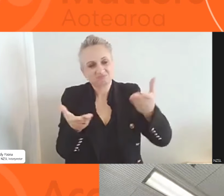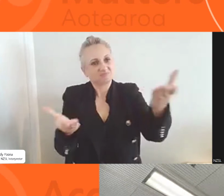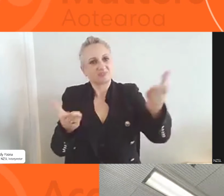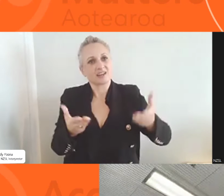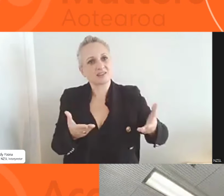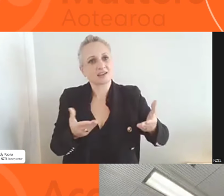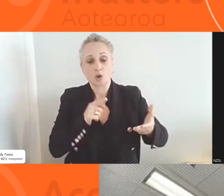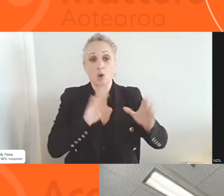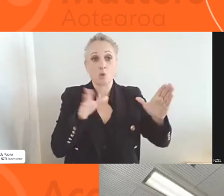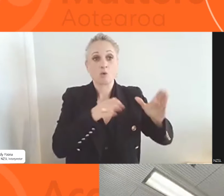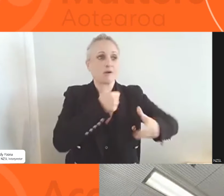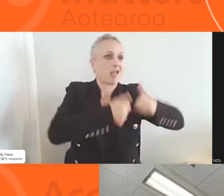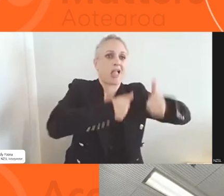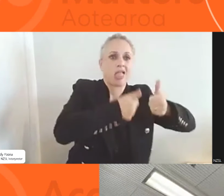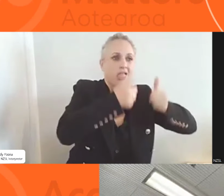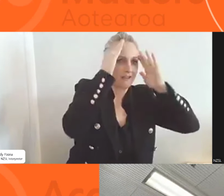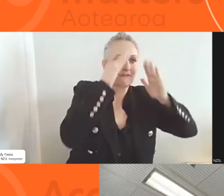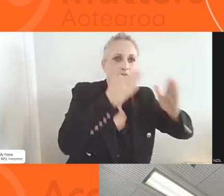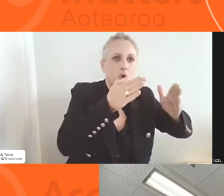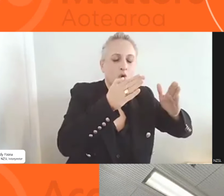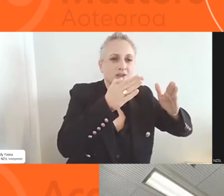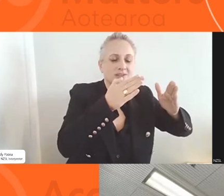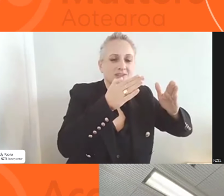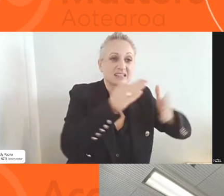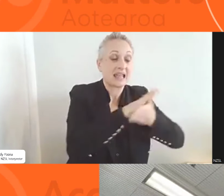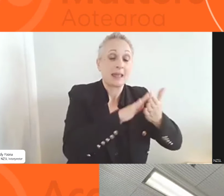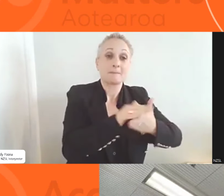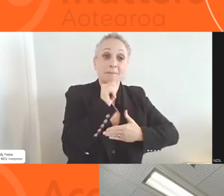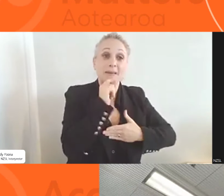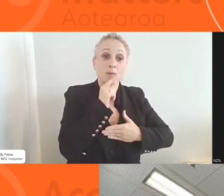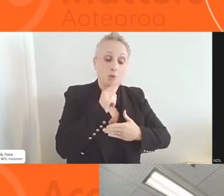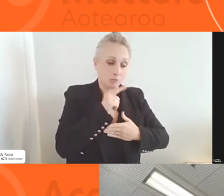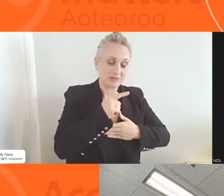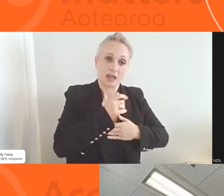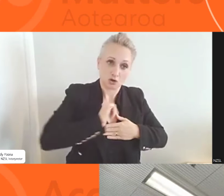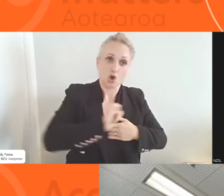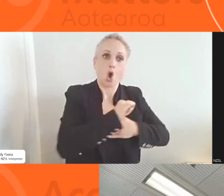over another, and that's predominantly the land owning group, and for